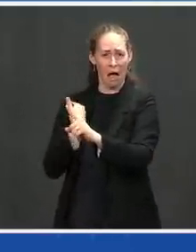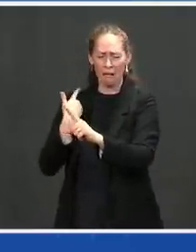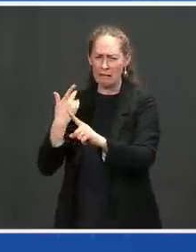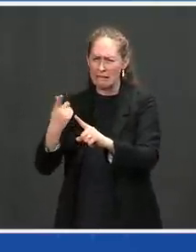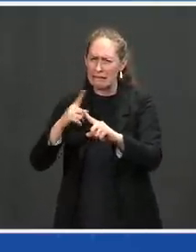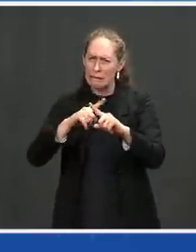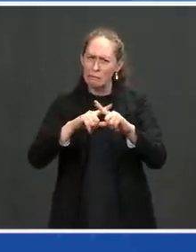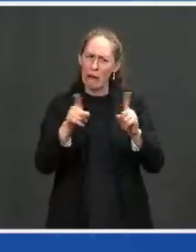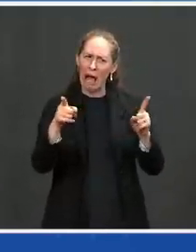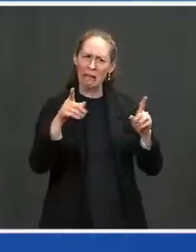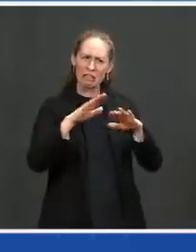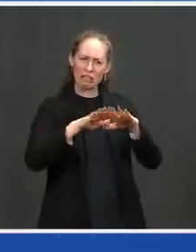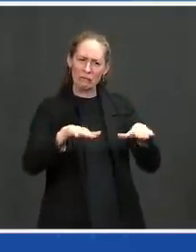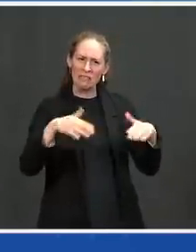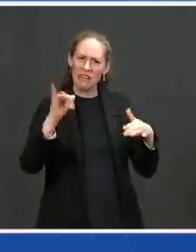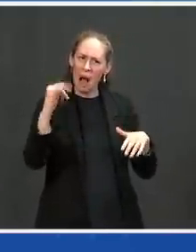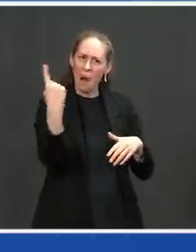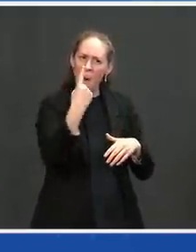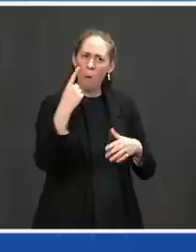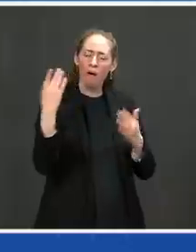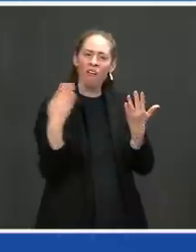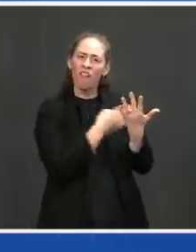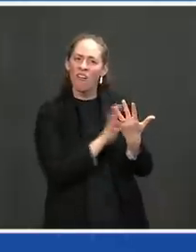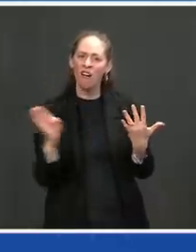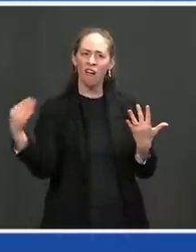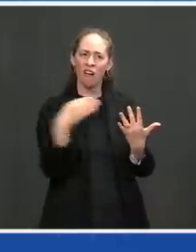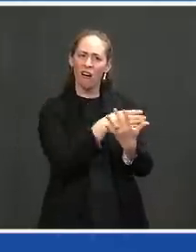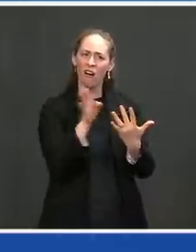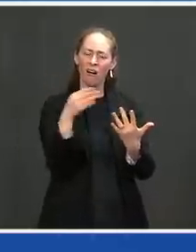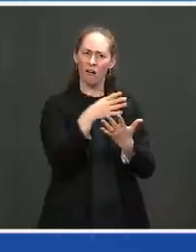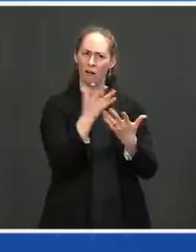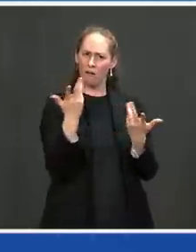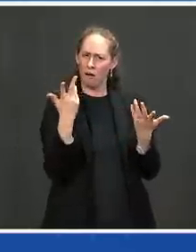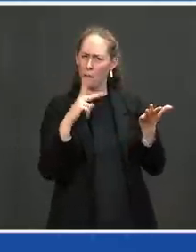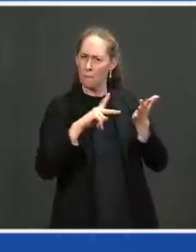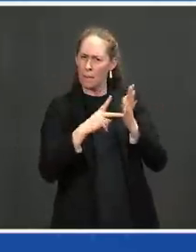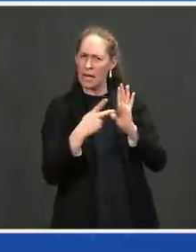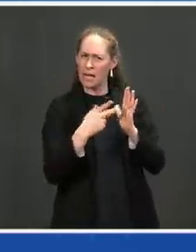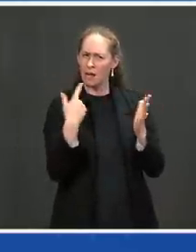and work their way through this process -- encouraging families like Yossell says to come?